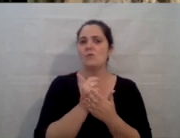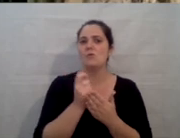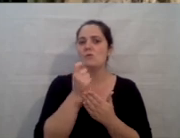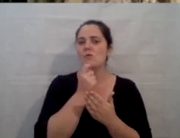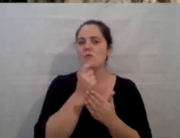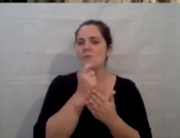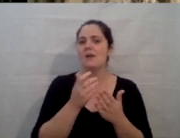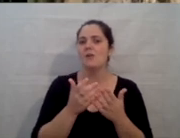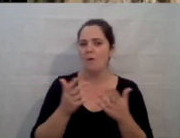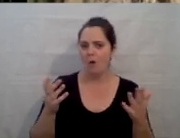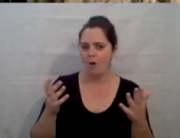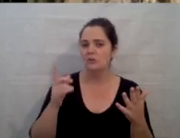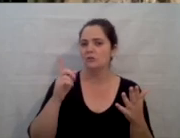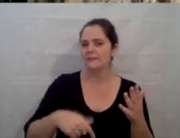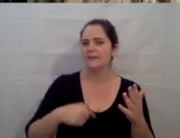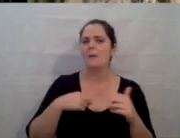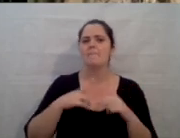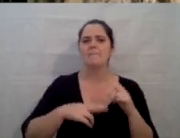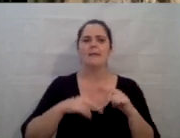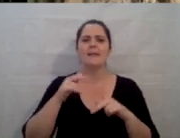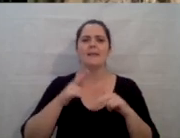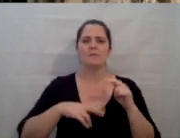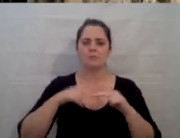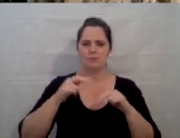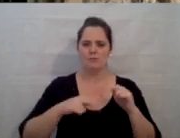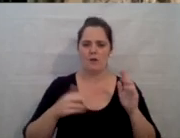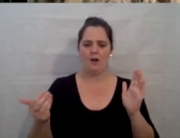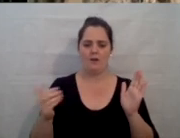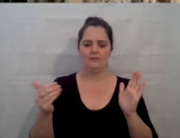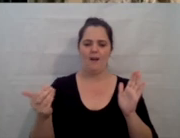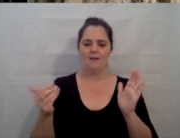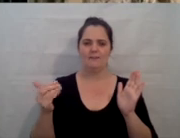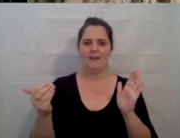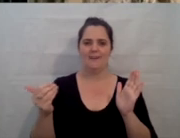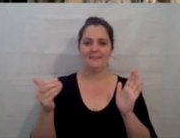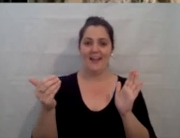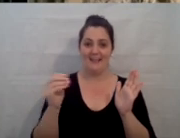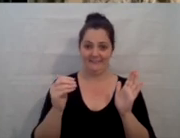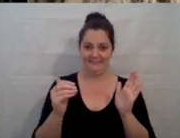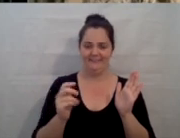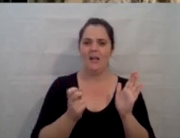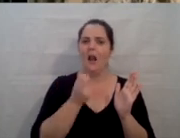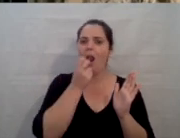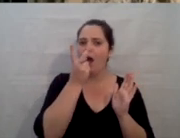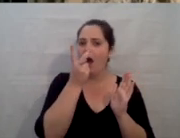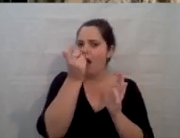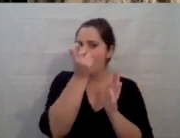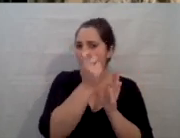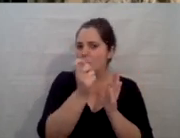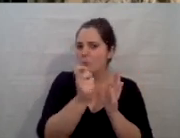so we're going to start very very lightly by mapping the figure and this time we're going to work our way up to putting some contour